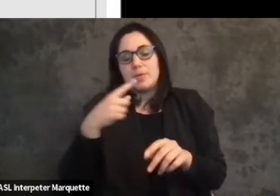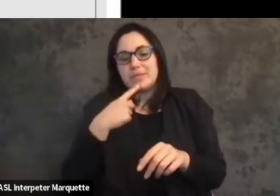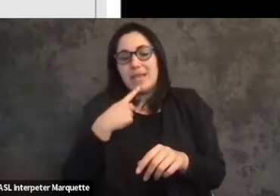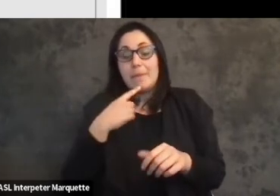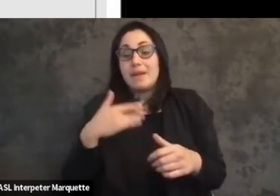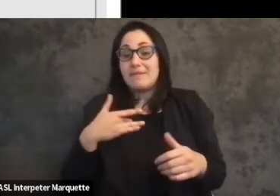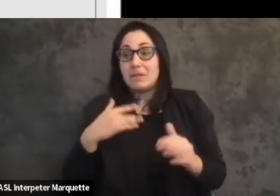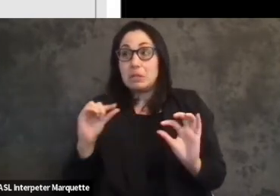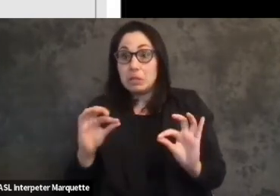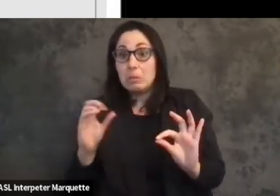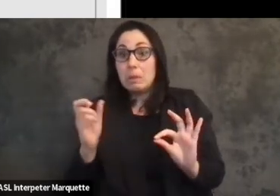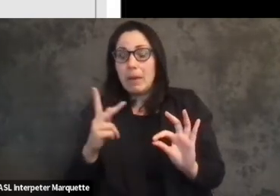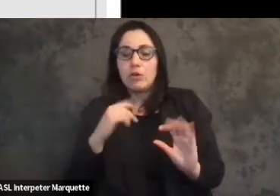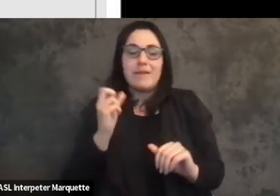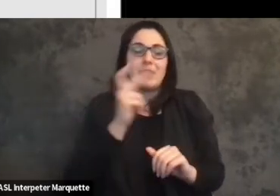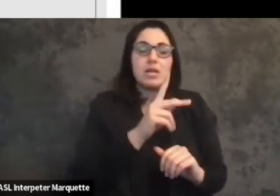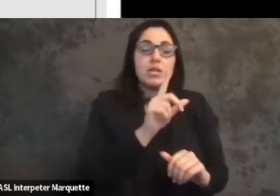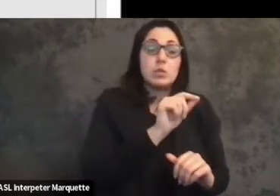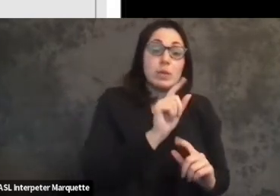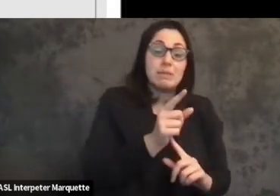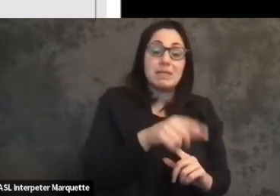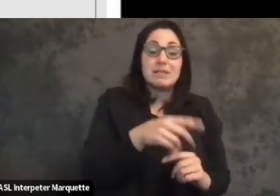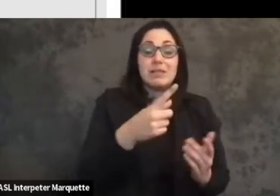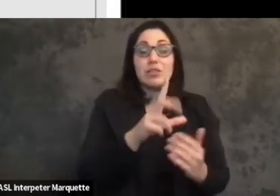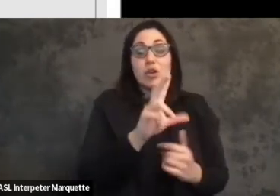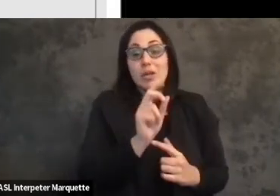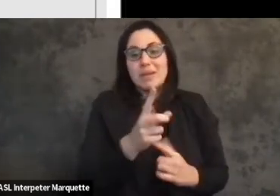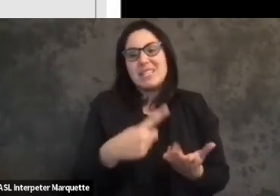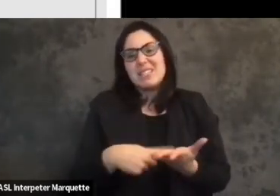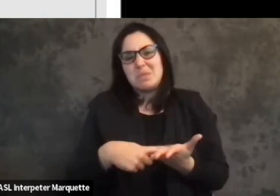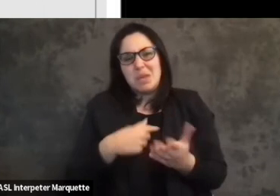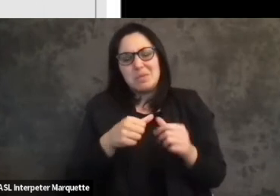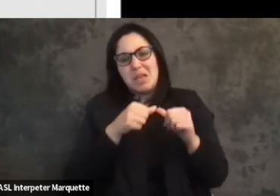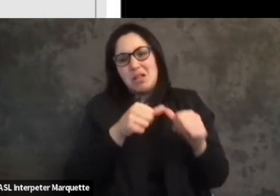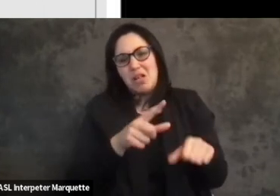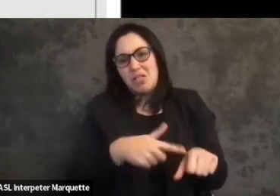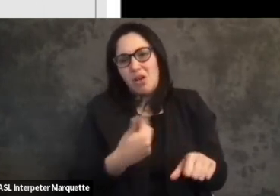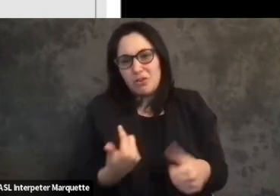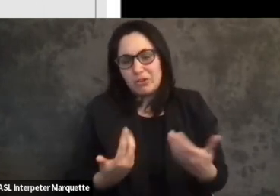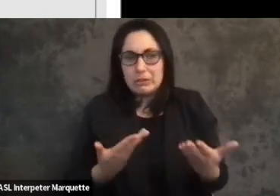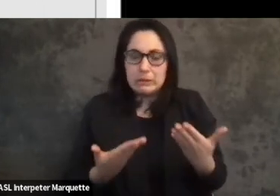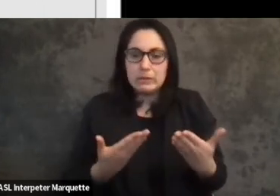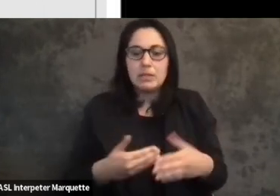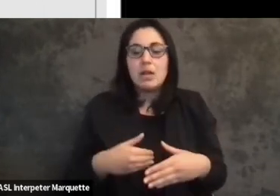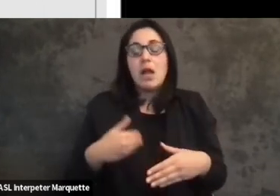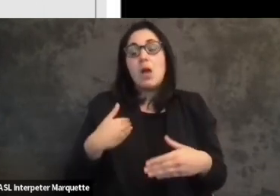describe. But I, when I feel better, I go back to you know, 20 minutes and then 30 minutes